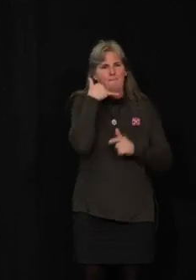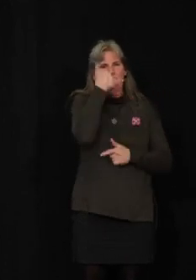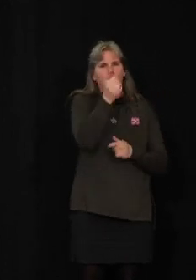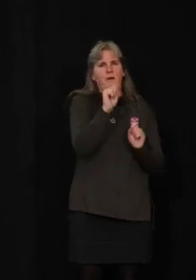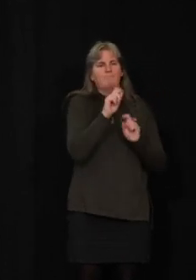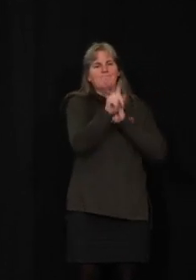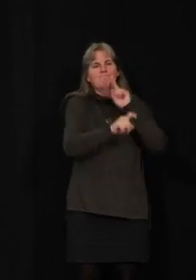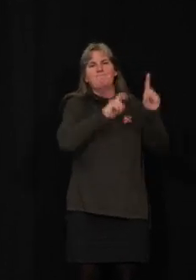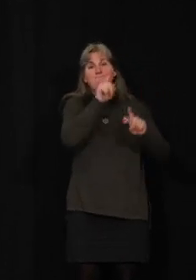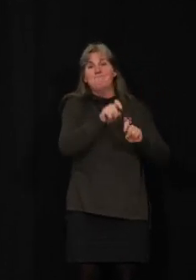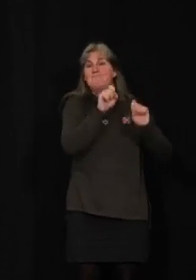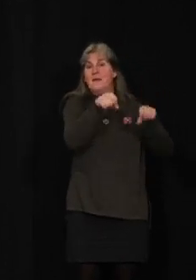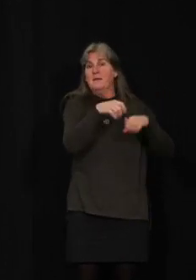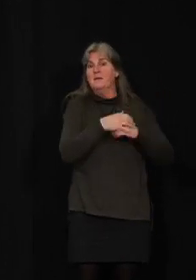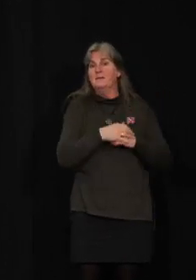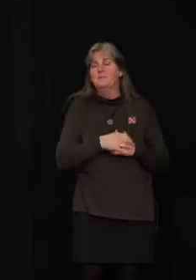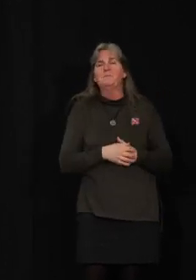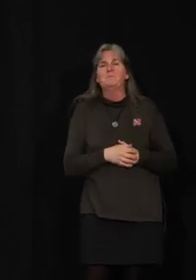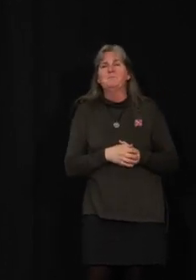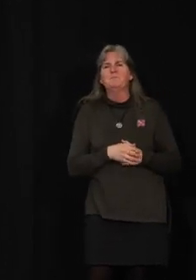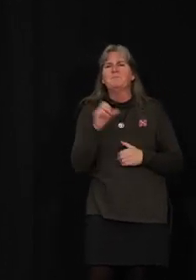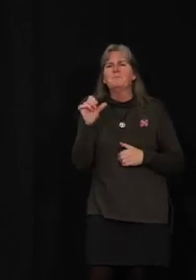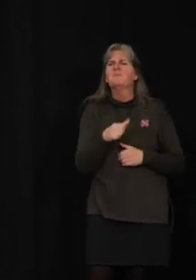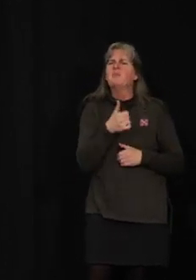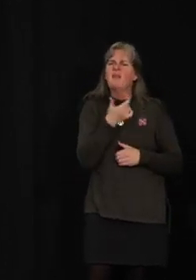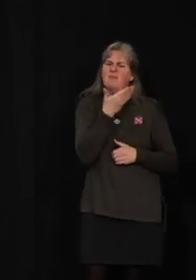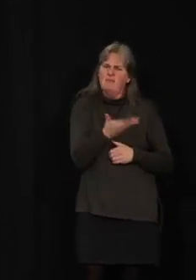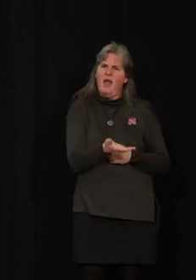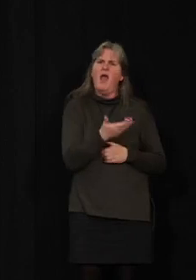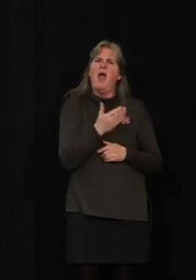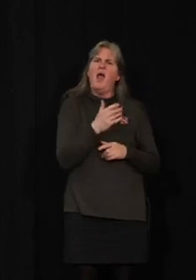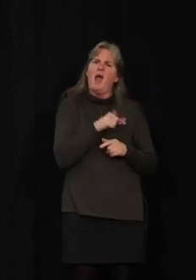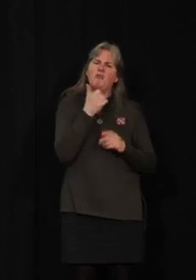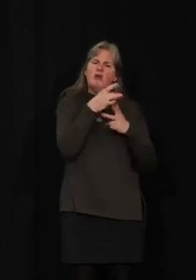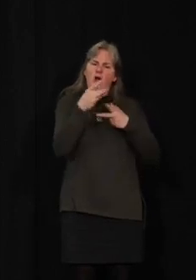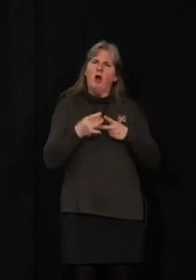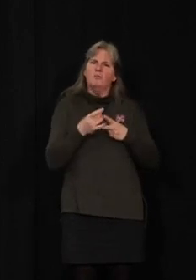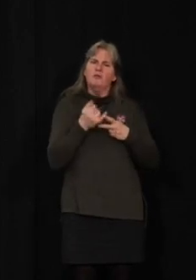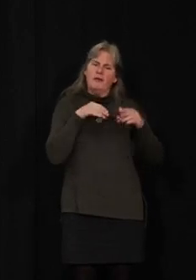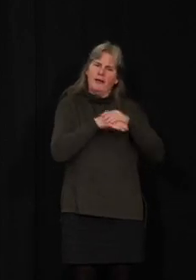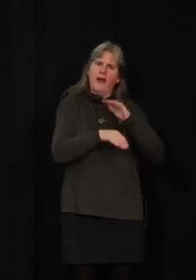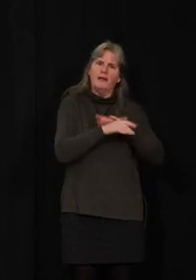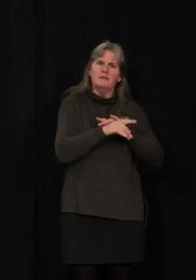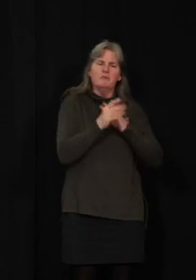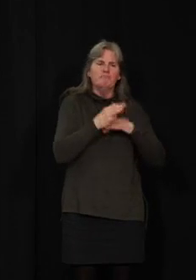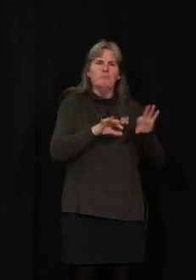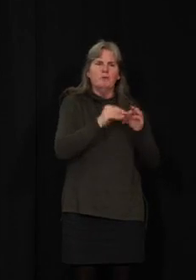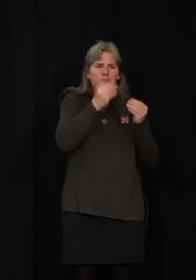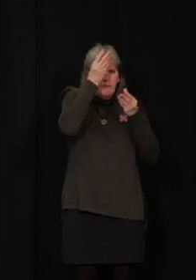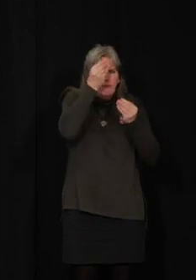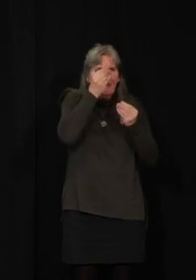option for Yukoners to access fr very important information. Before I end today, let me note